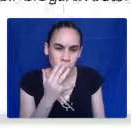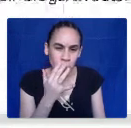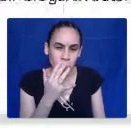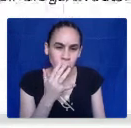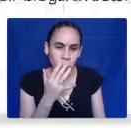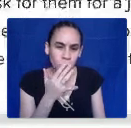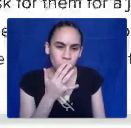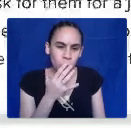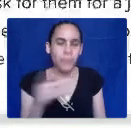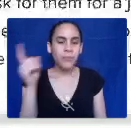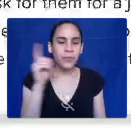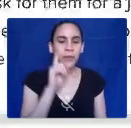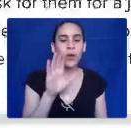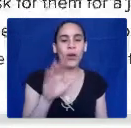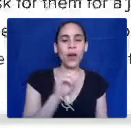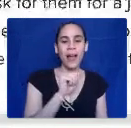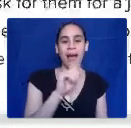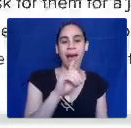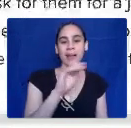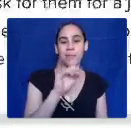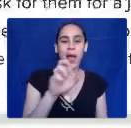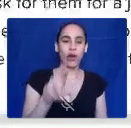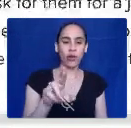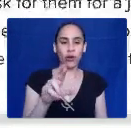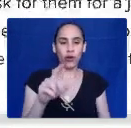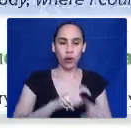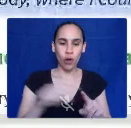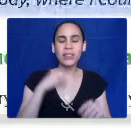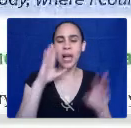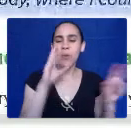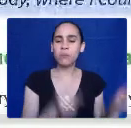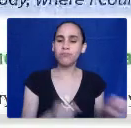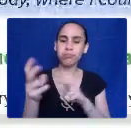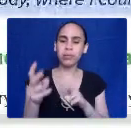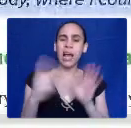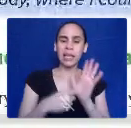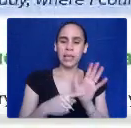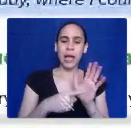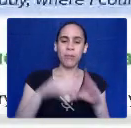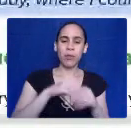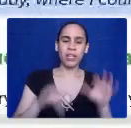for your admirer calls i'll paste this example in the chat right here